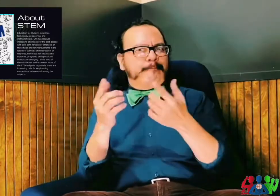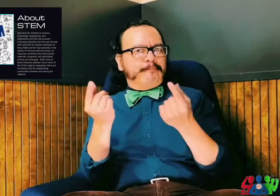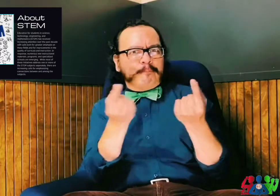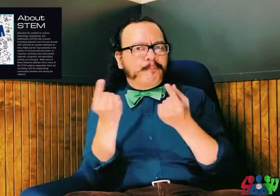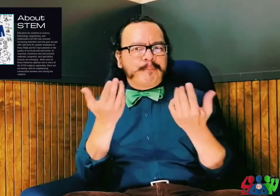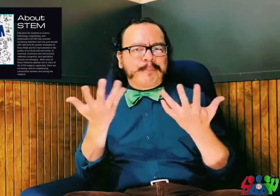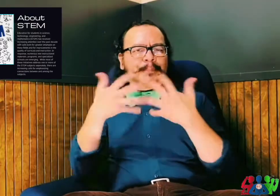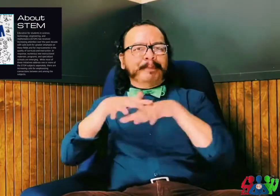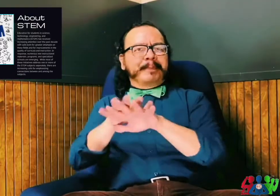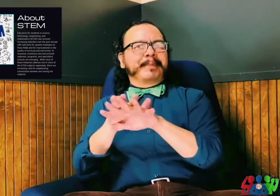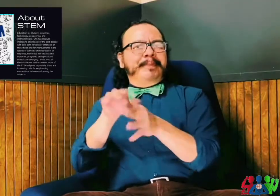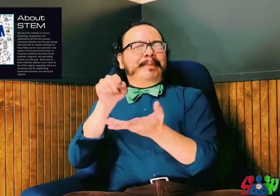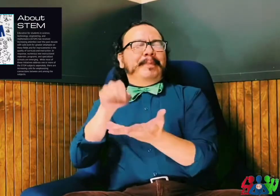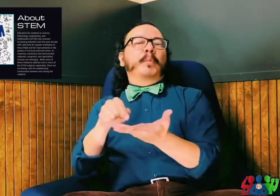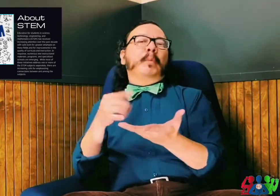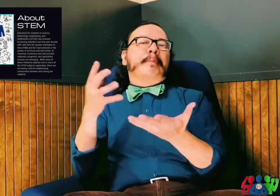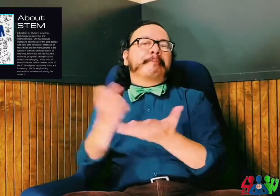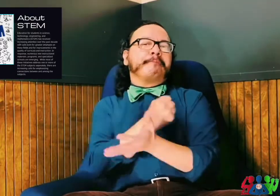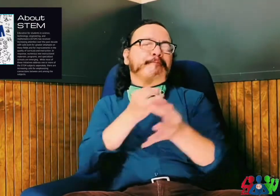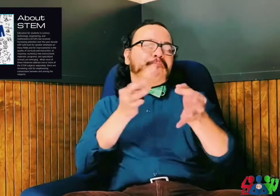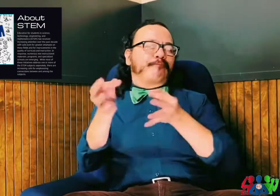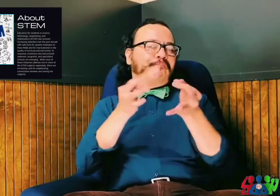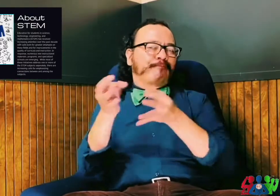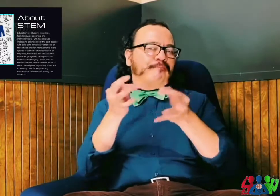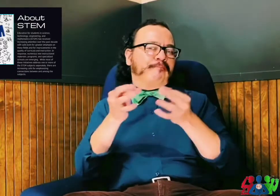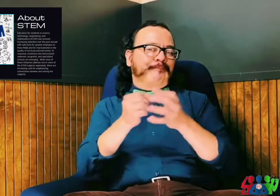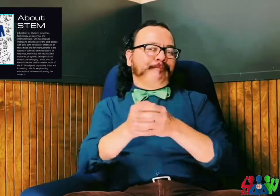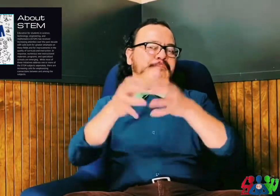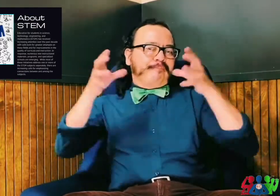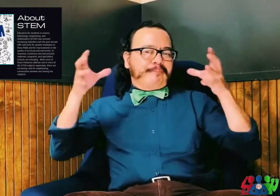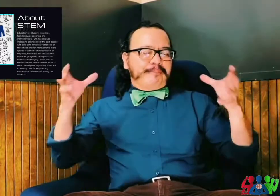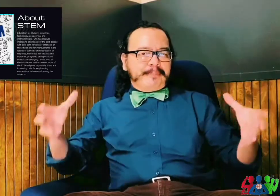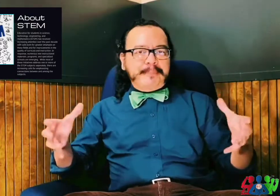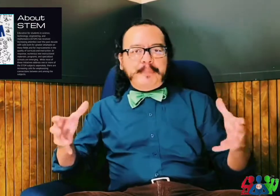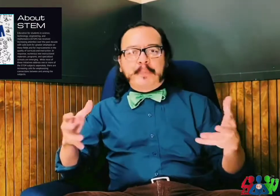Because of this, it is important to discuss the research around this integration.